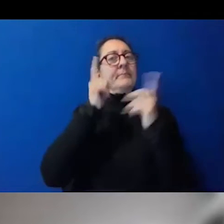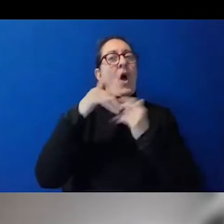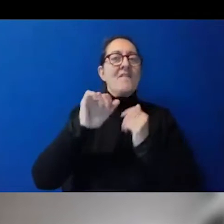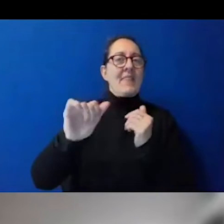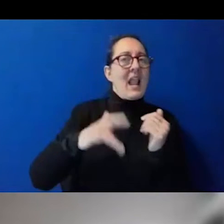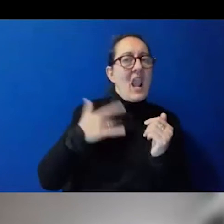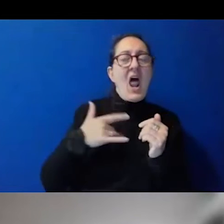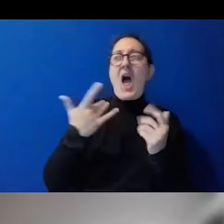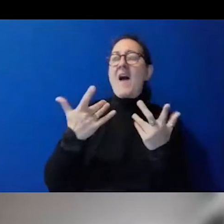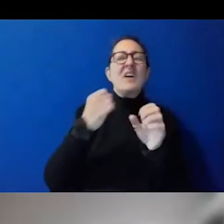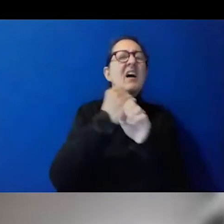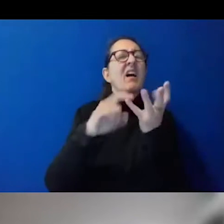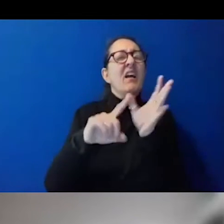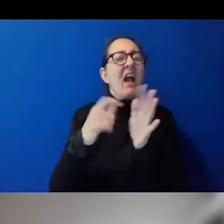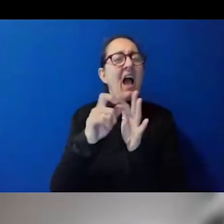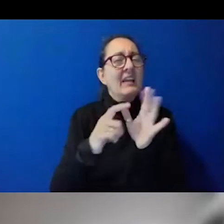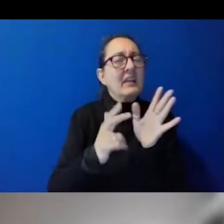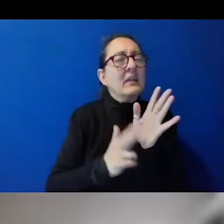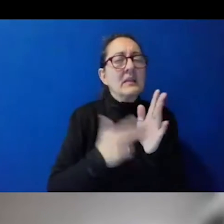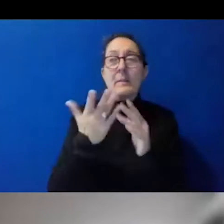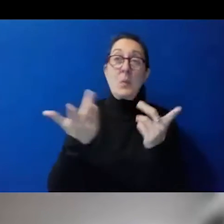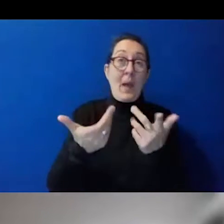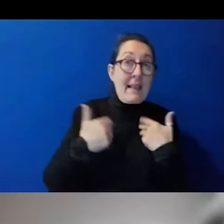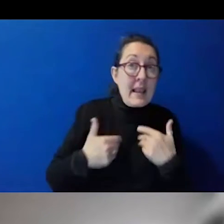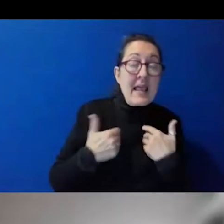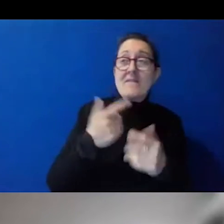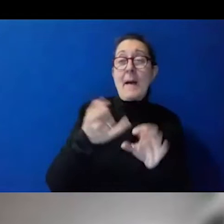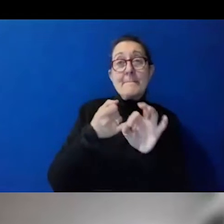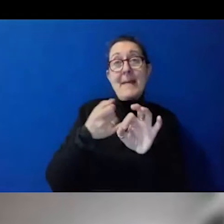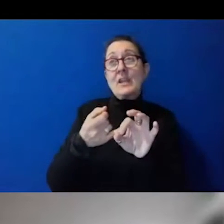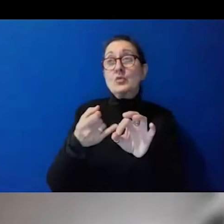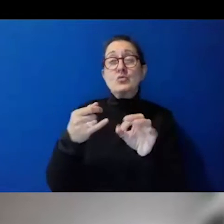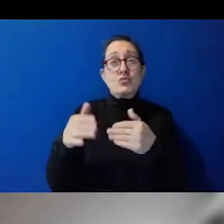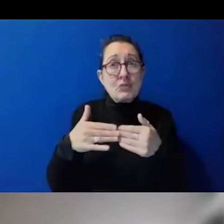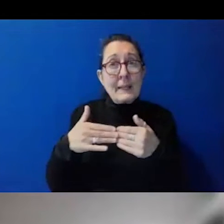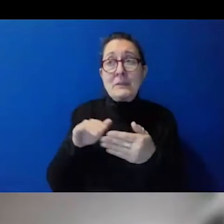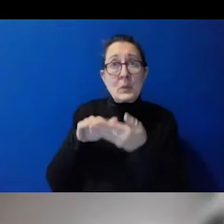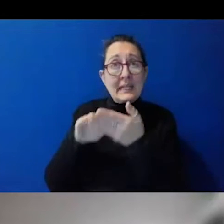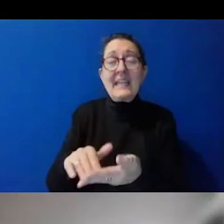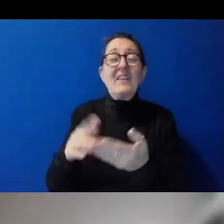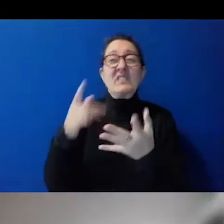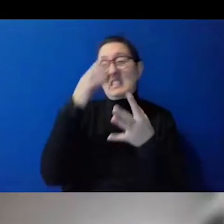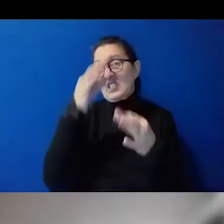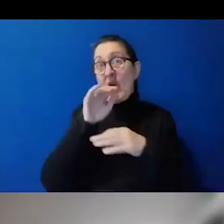what medical treatment they get or make decisions around finances so we appear in that jurisdiction